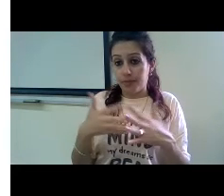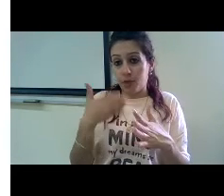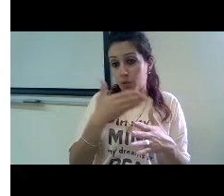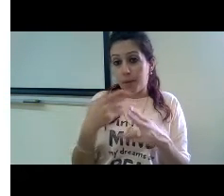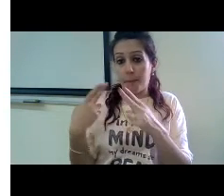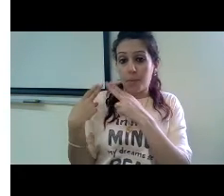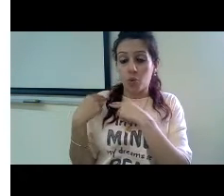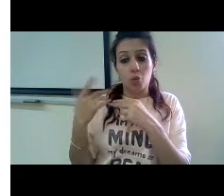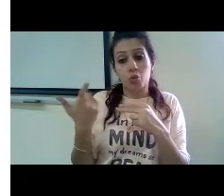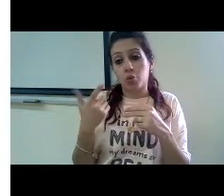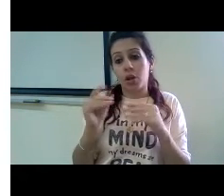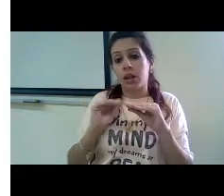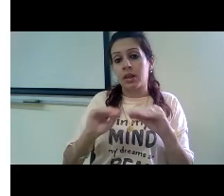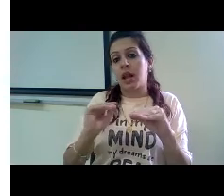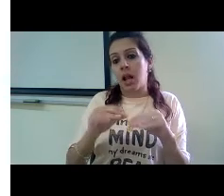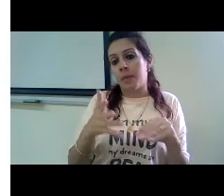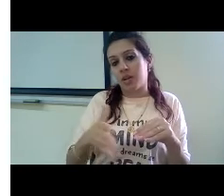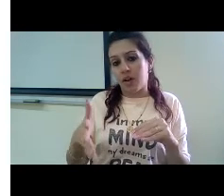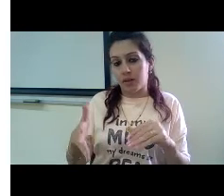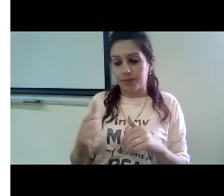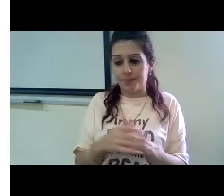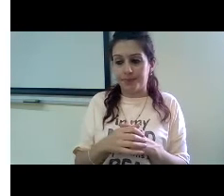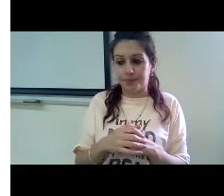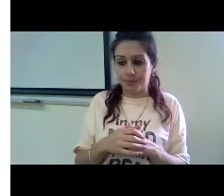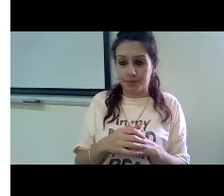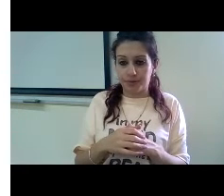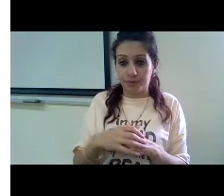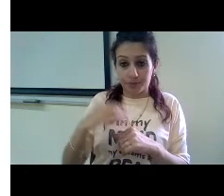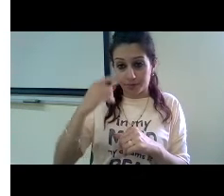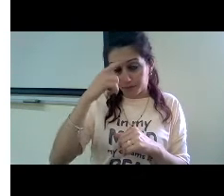A very important point. And I was very happy to hear Dr. Musa